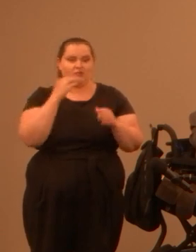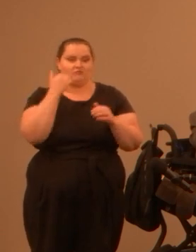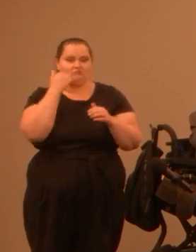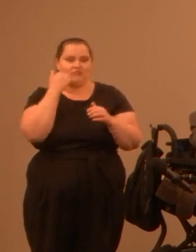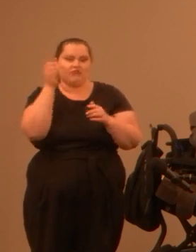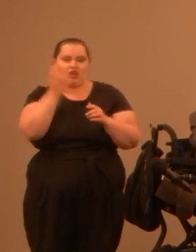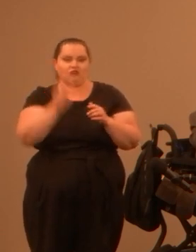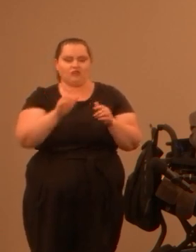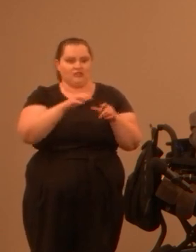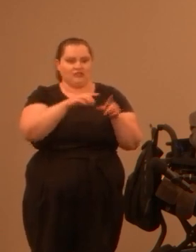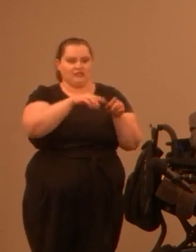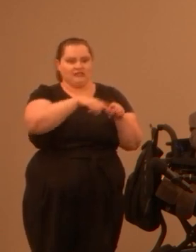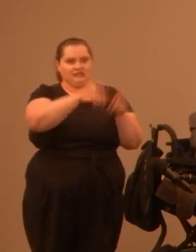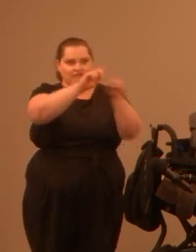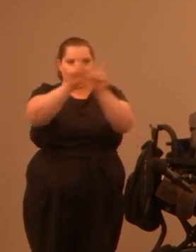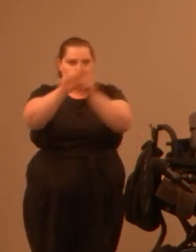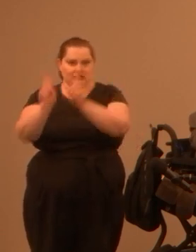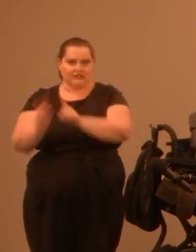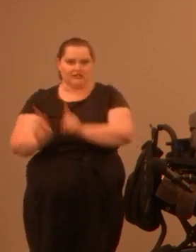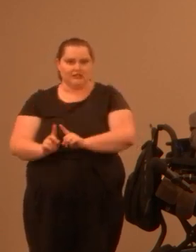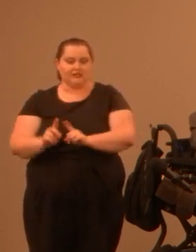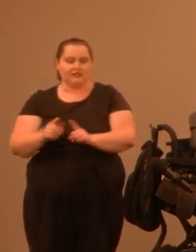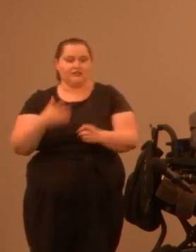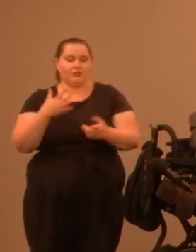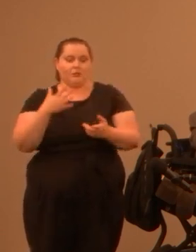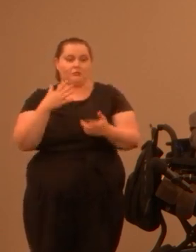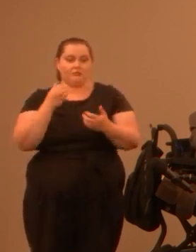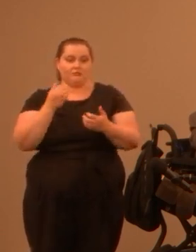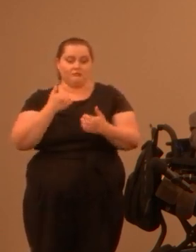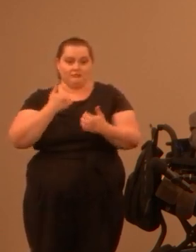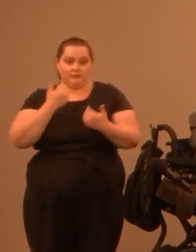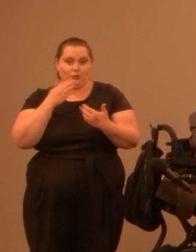I'd like to suggest to everyone, have a look at what's happening outside,